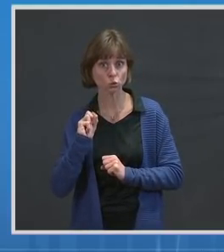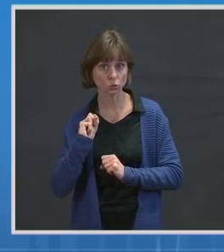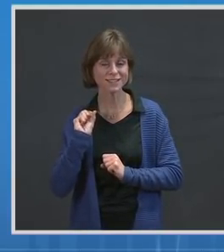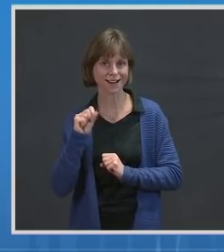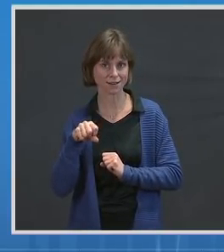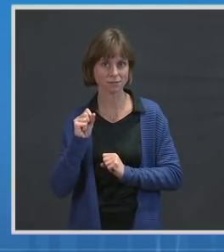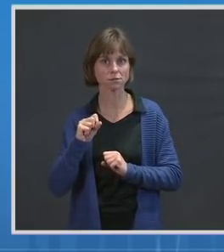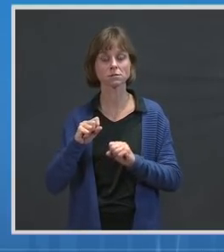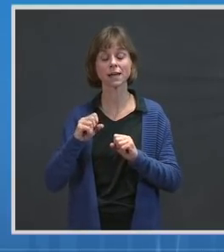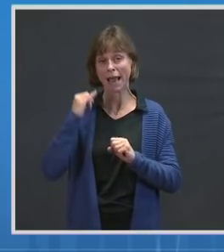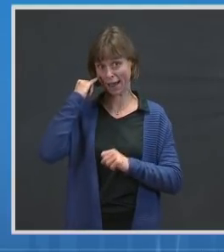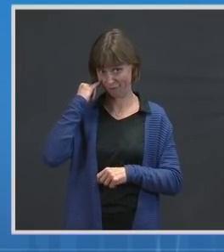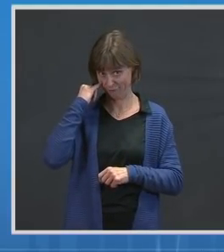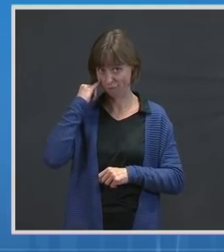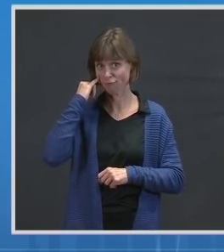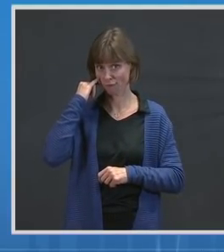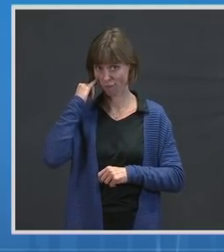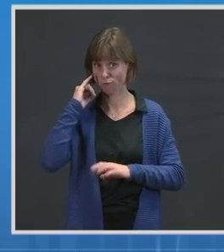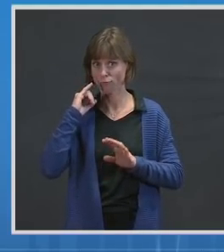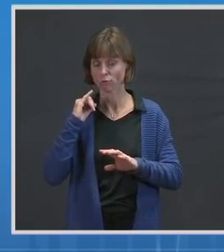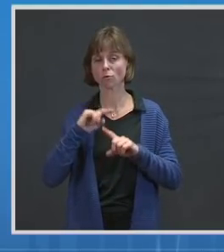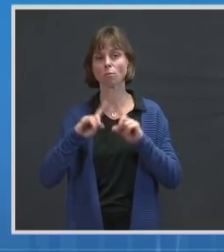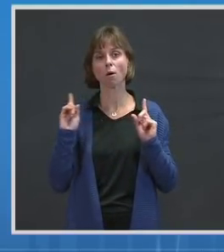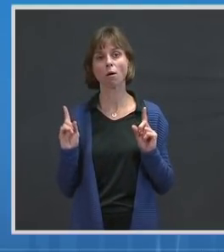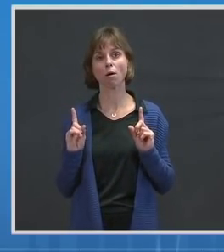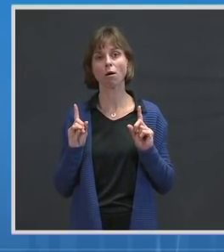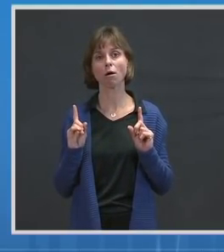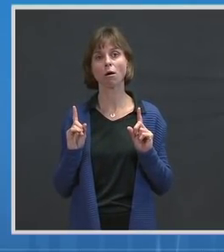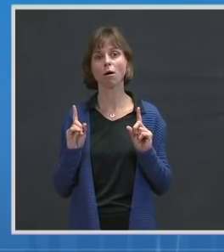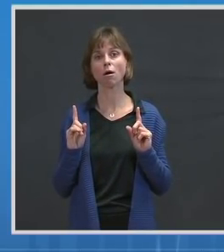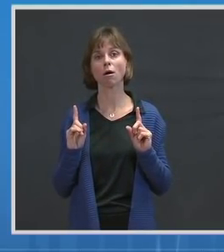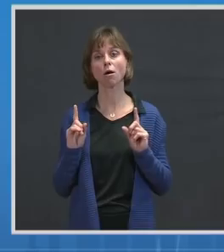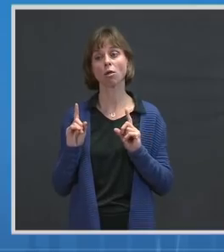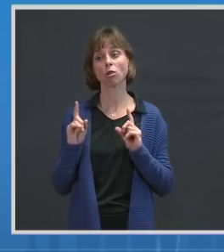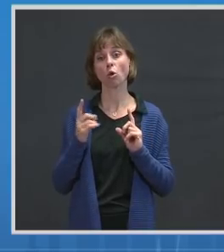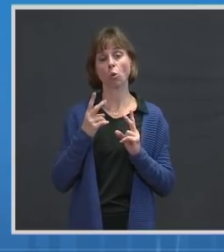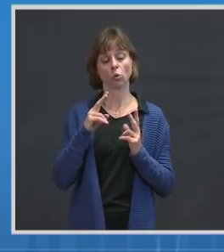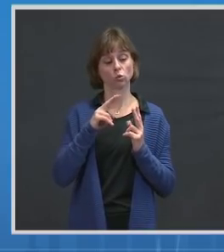that both the two EUA-approved vaccines, Moderna and Pfizer,